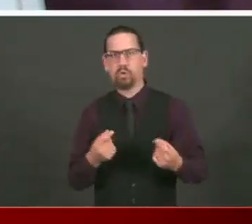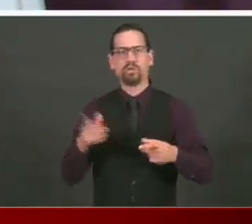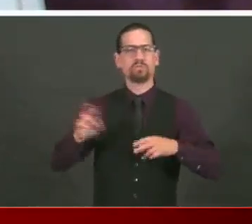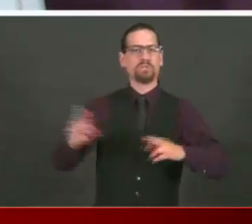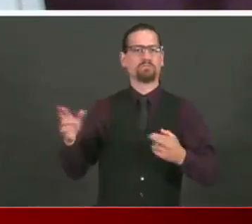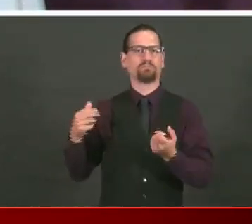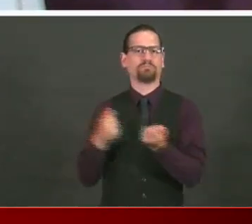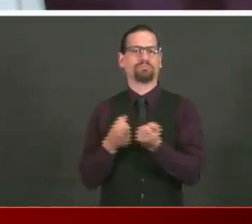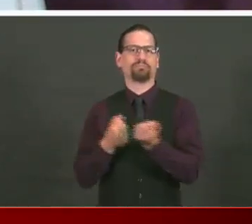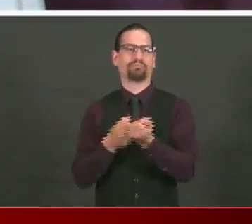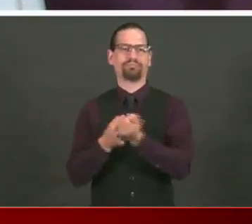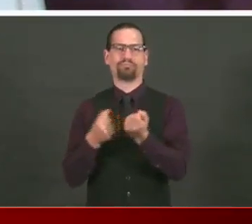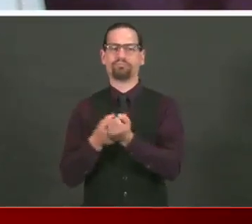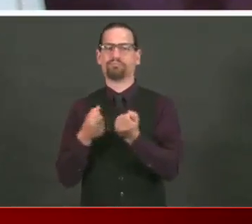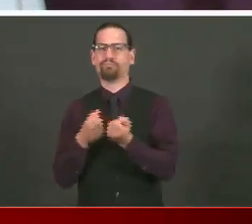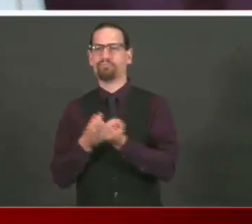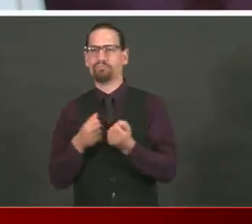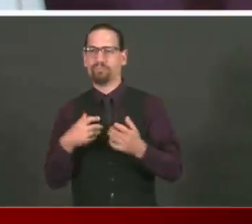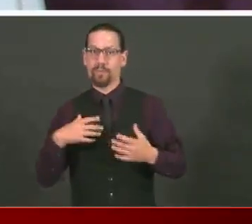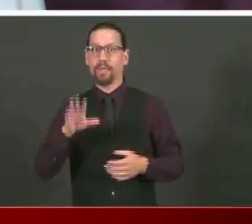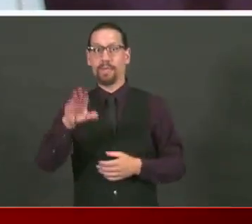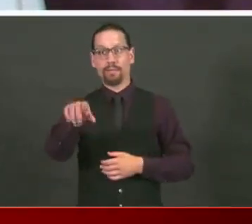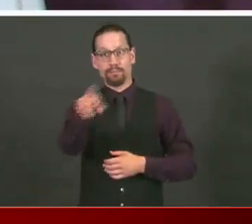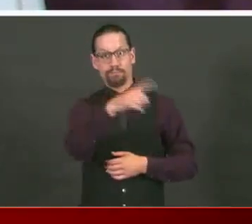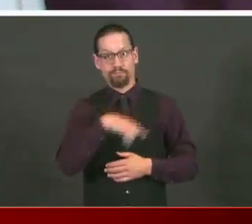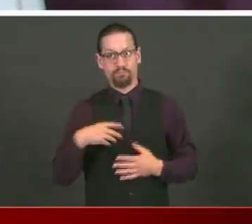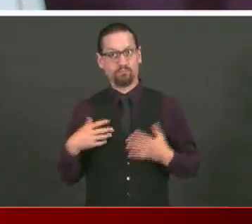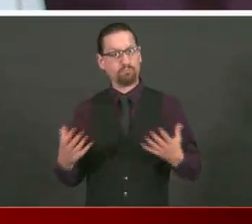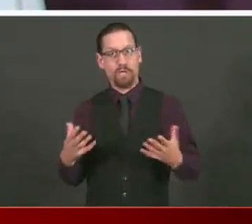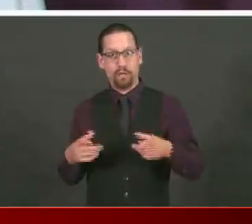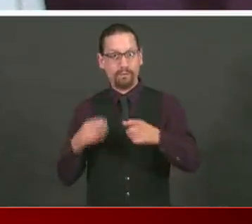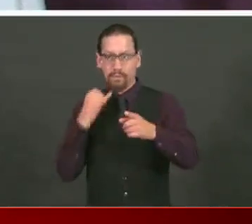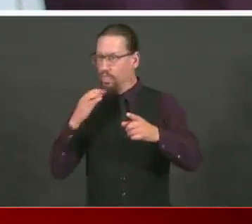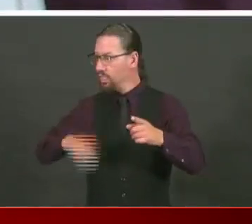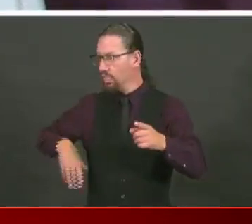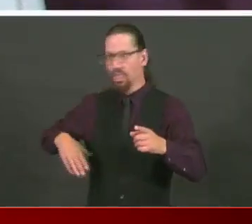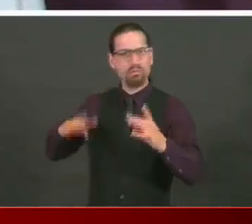PLANS AND TESTING PLANS. I WANT TO ENCOURAGE BUSINESSES,